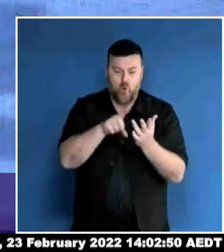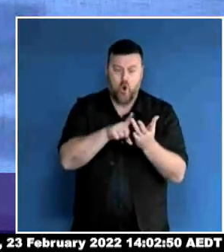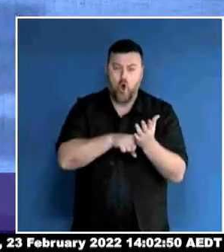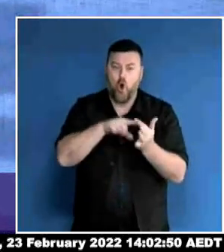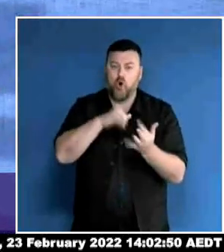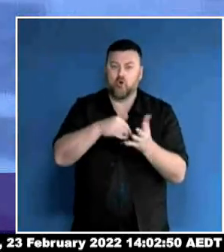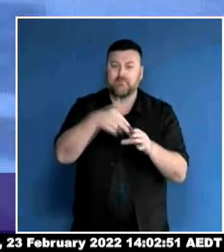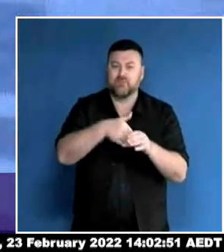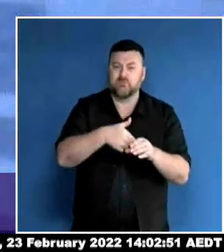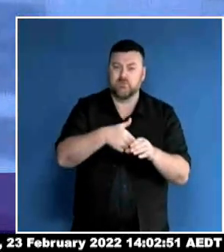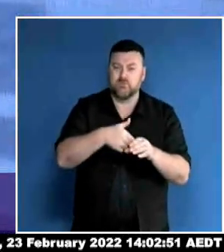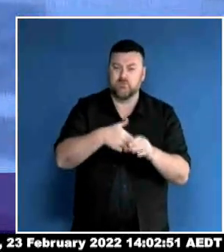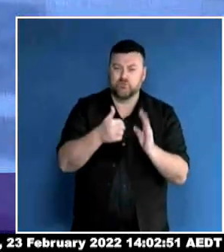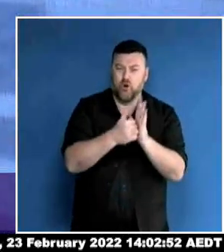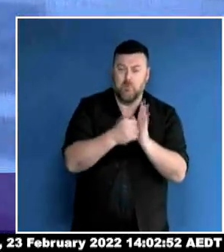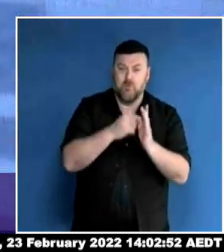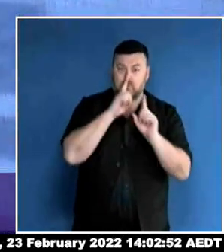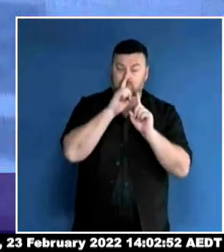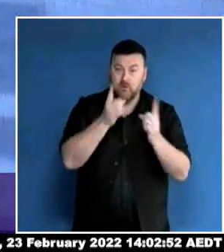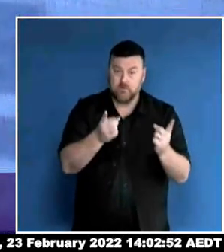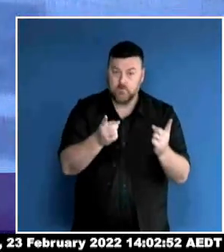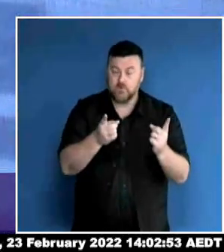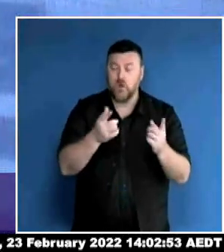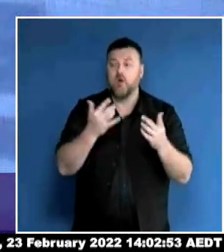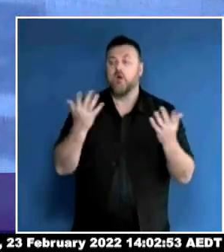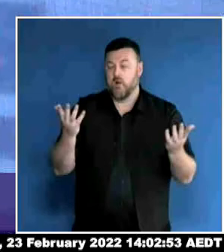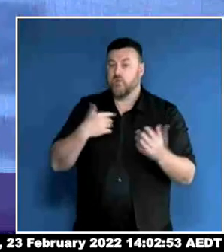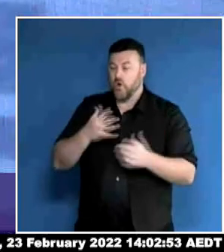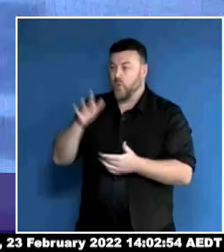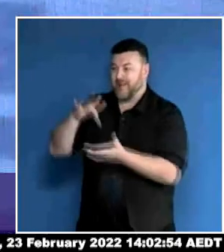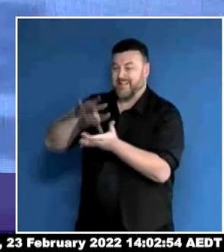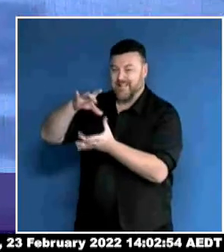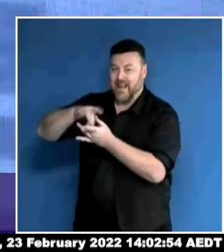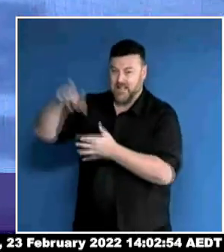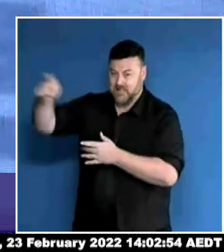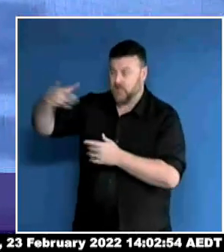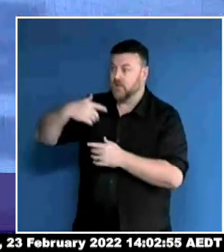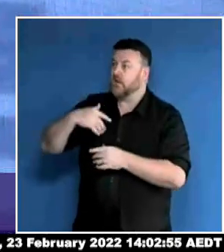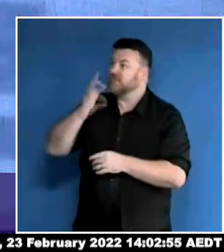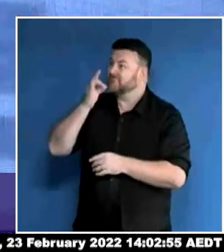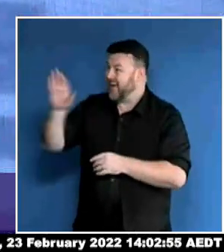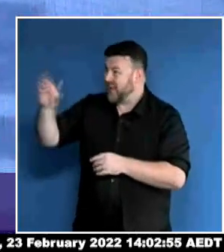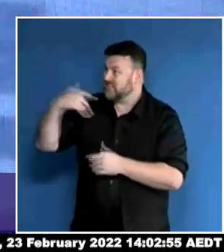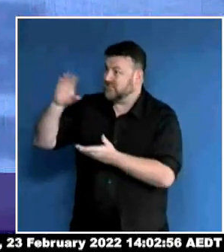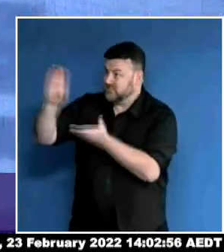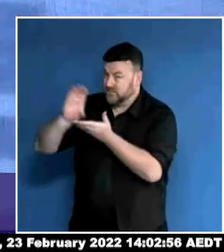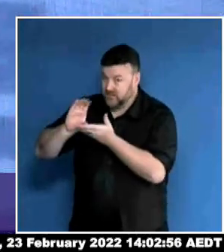payment with Centrelink and I collected a few things at home and got a few extra things